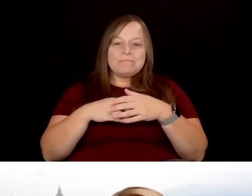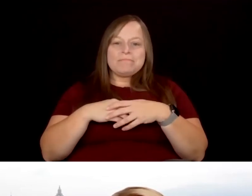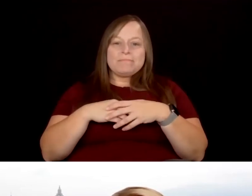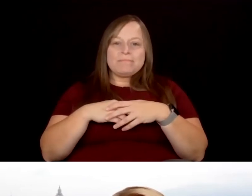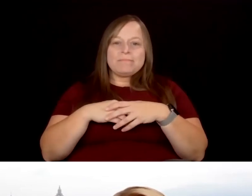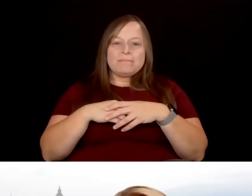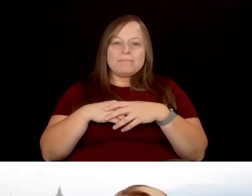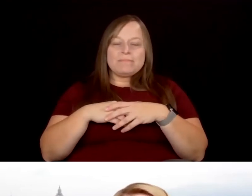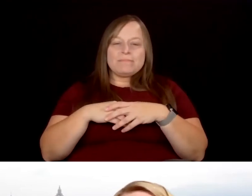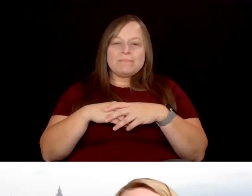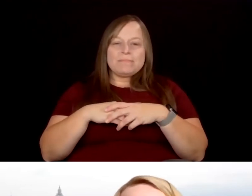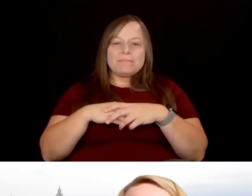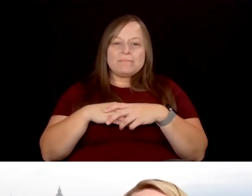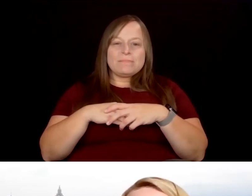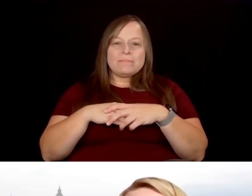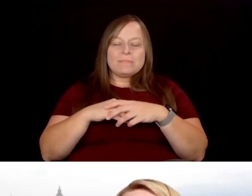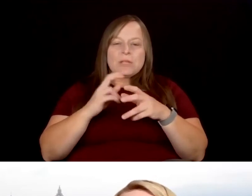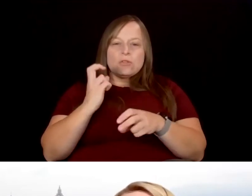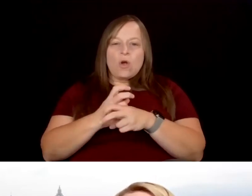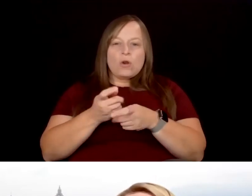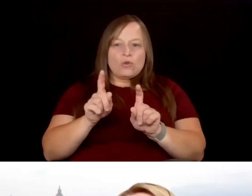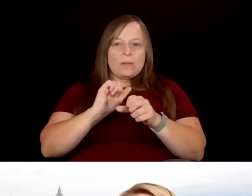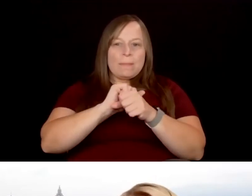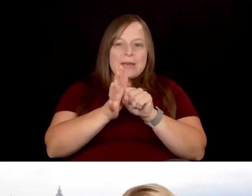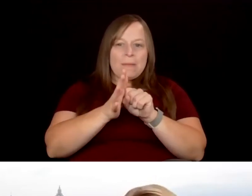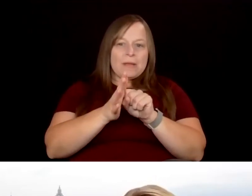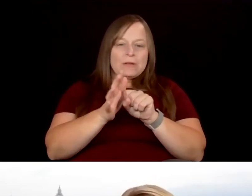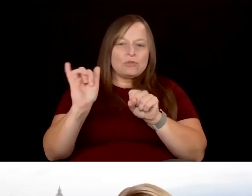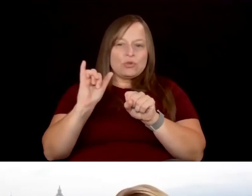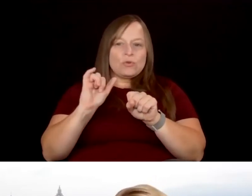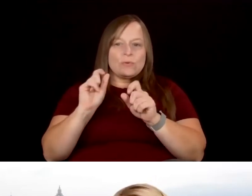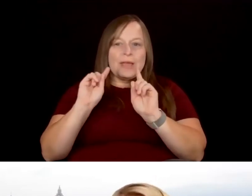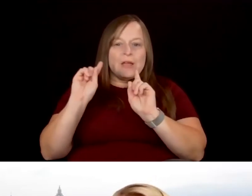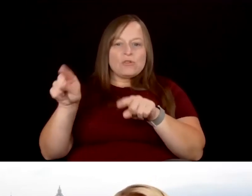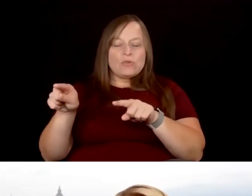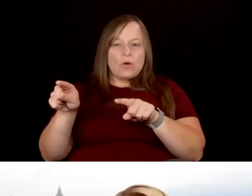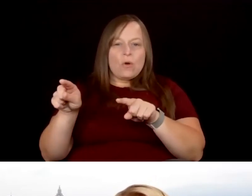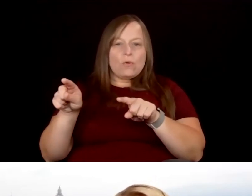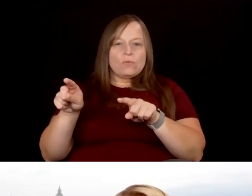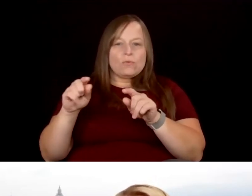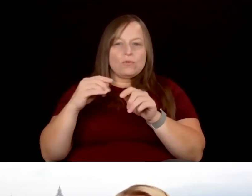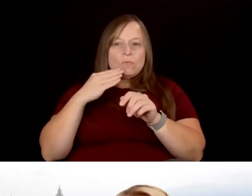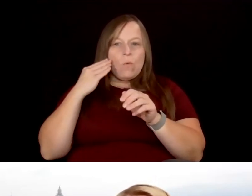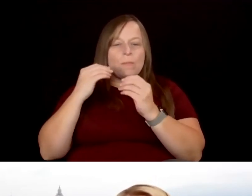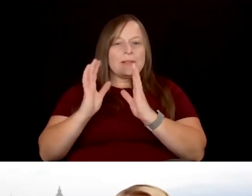Absolutely, and that's one that even has gotten harder during the pandemic because you can't just go to shelters and to veteran service groups